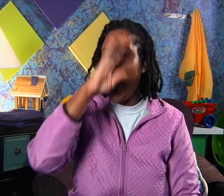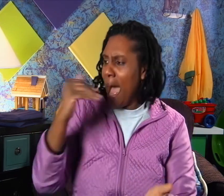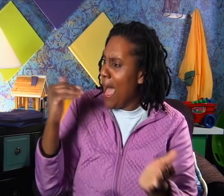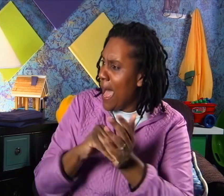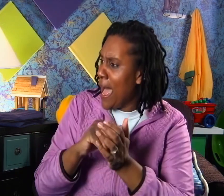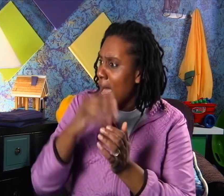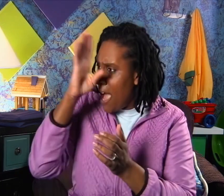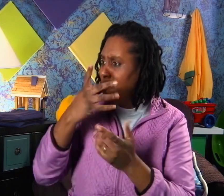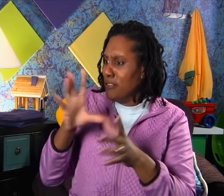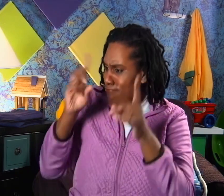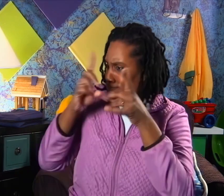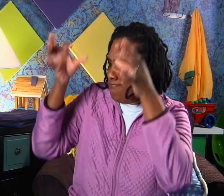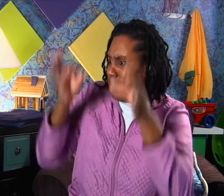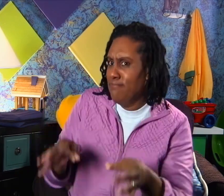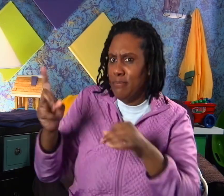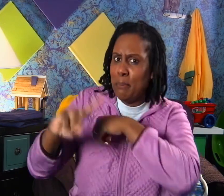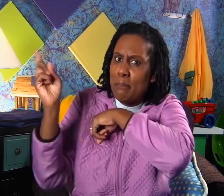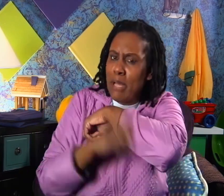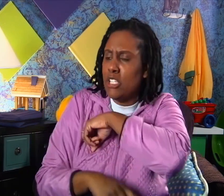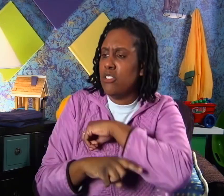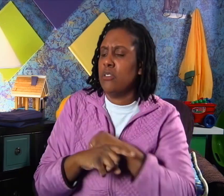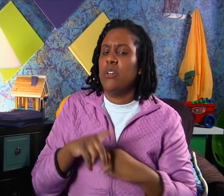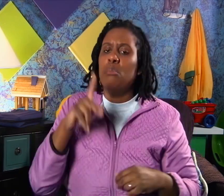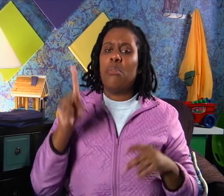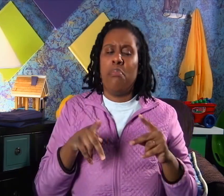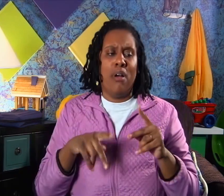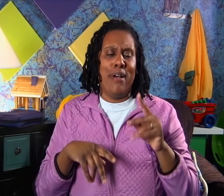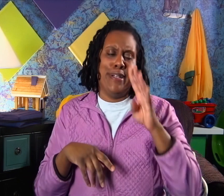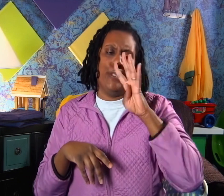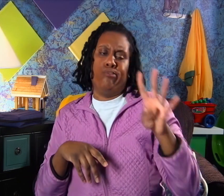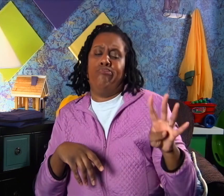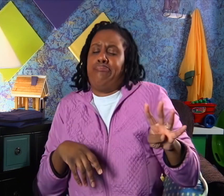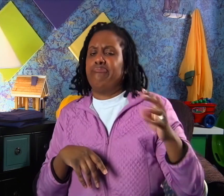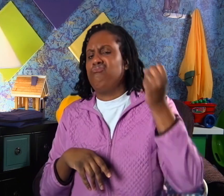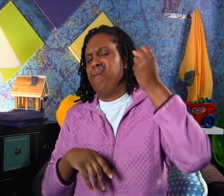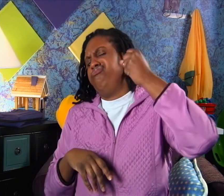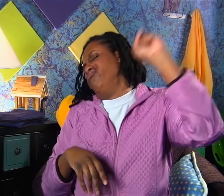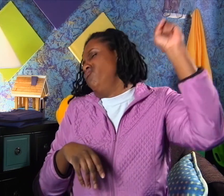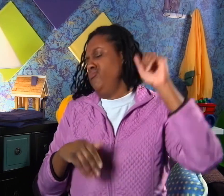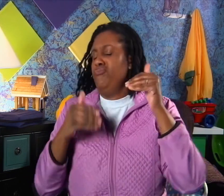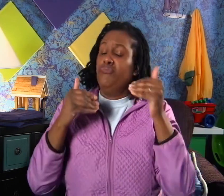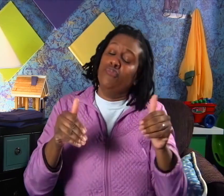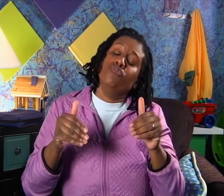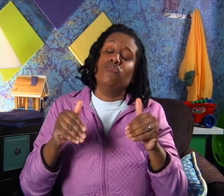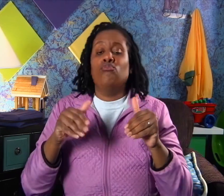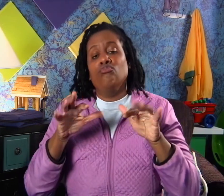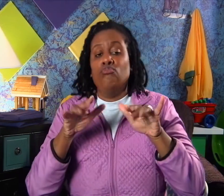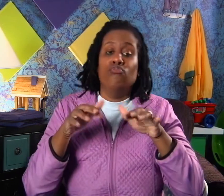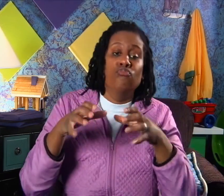"YOU'RE IGNORING GOD AGAIN AFTER HE'S ALREADY PUNISHED YOU. DON'T GO." BUT THEY IGNORED MOSES' WARNING